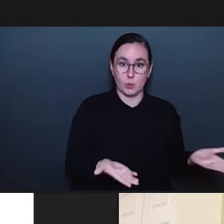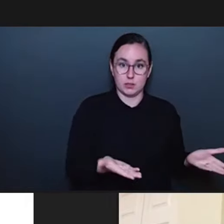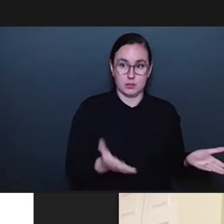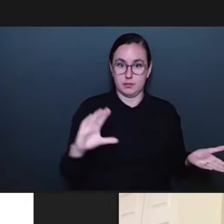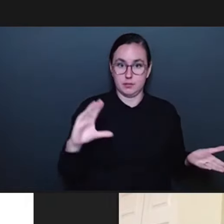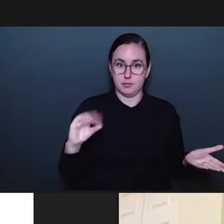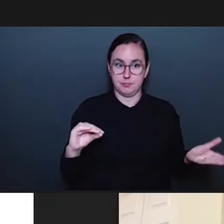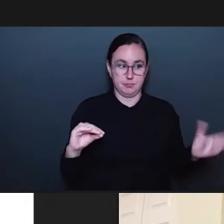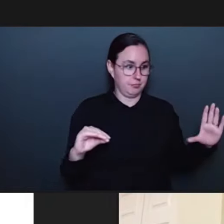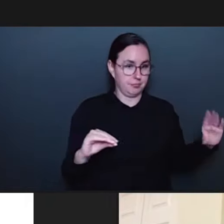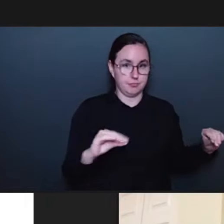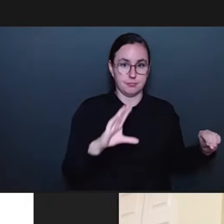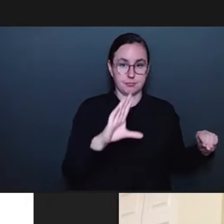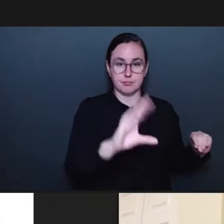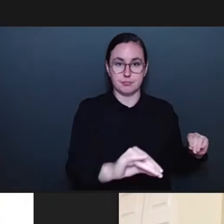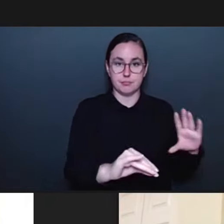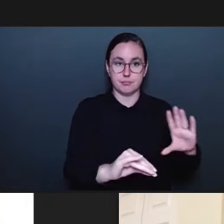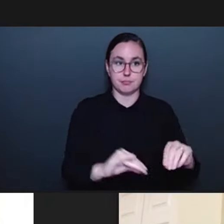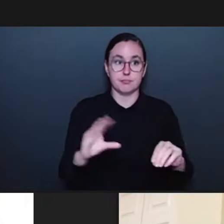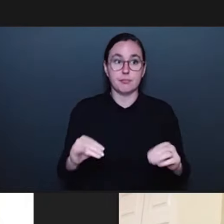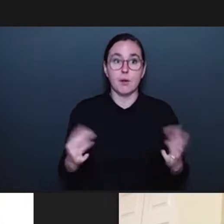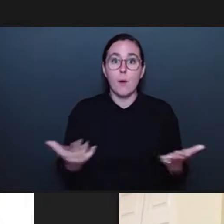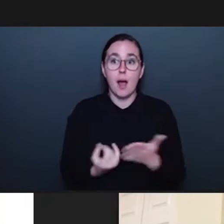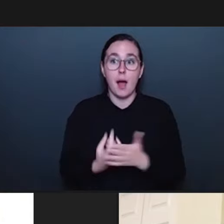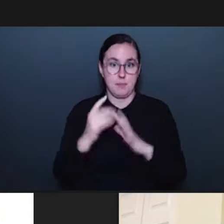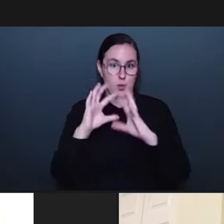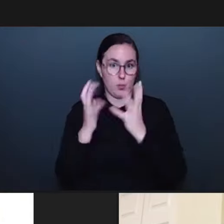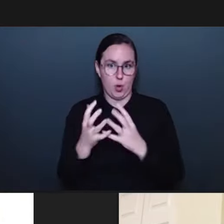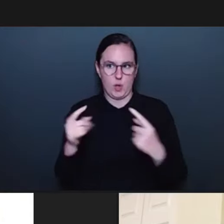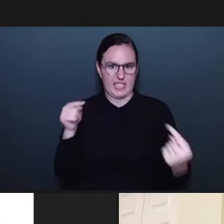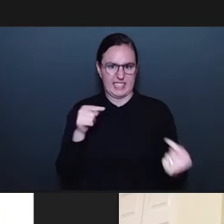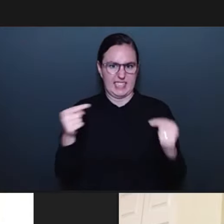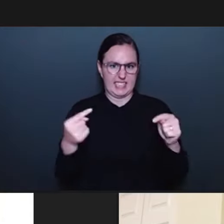address that? I always say that the power lies in us as young people. I consider myself to be very